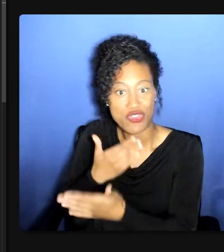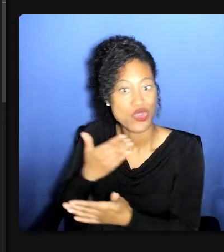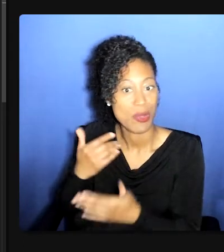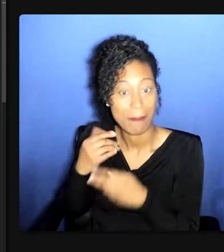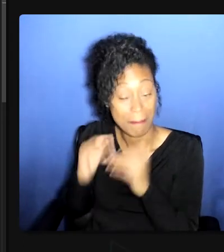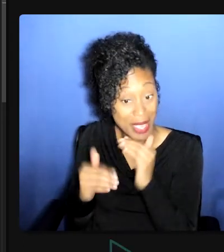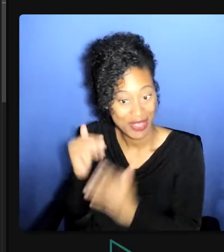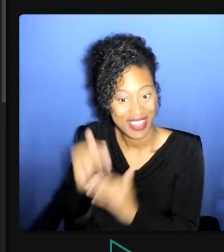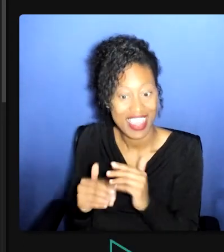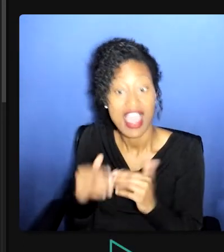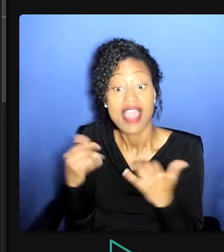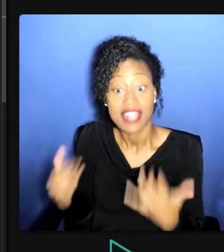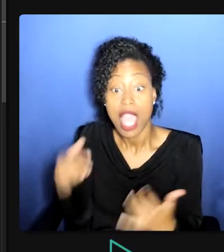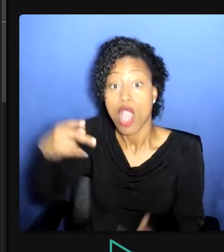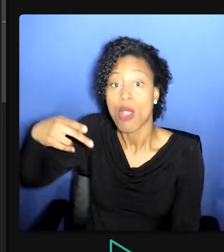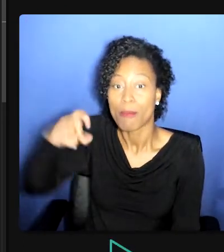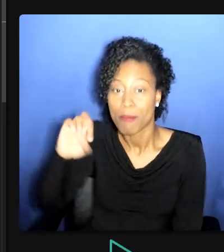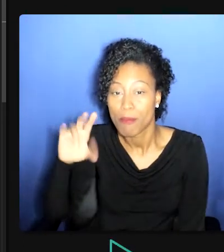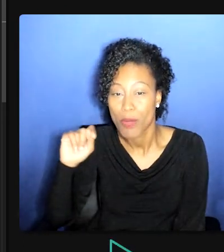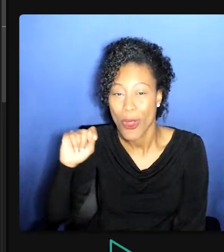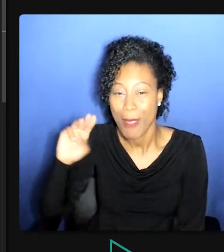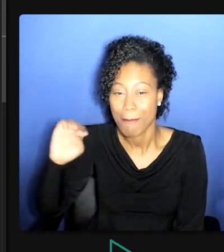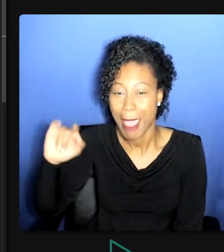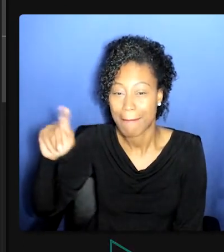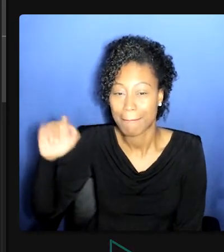Here we put out port mapping information.